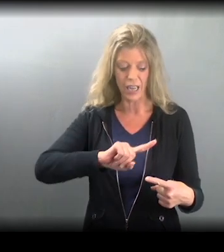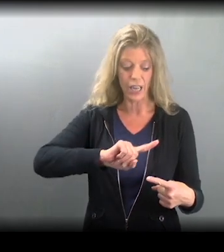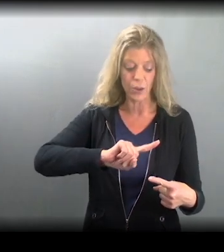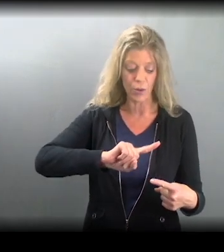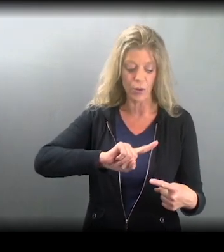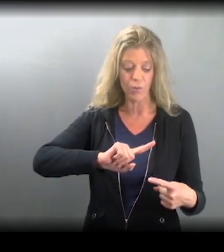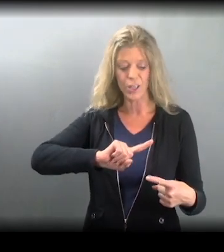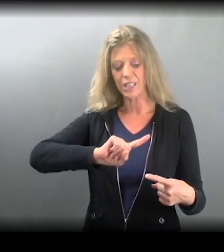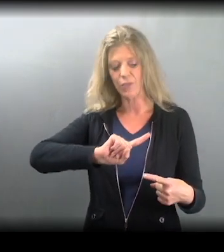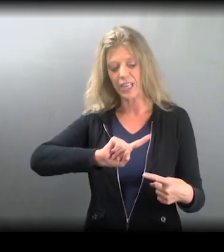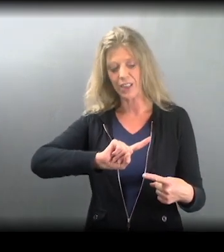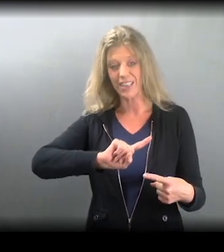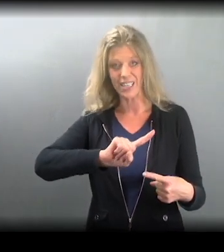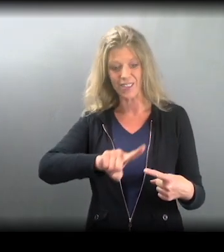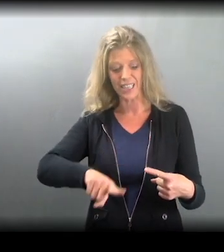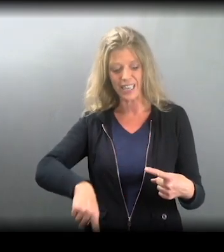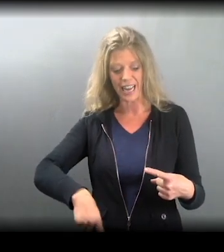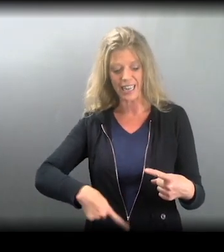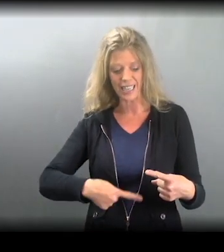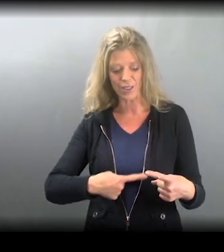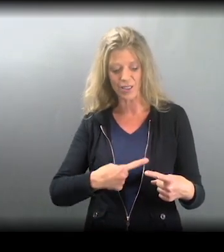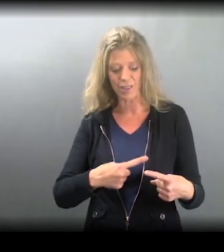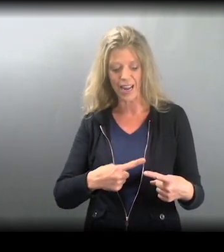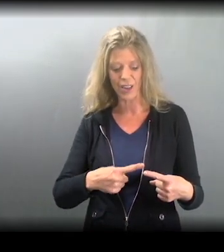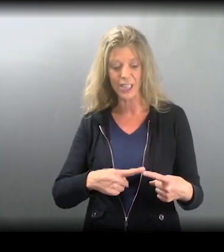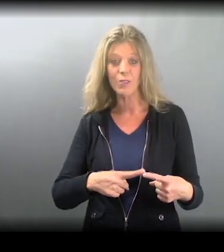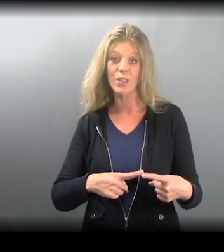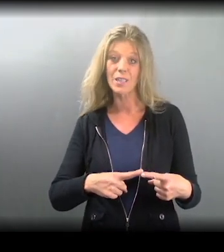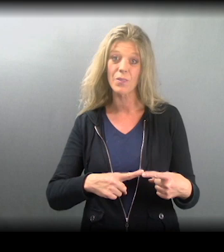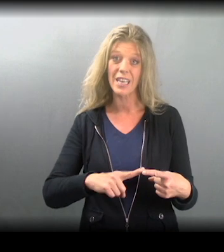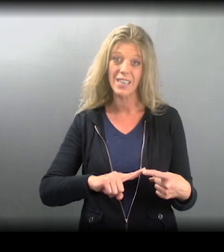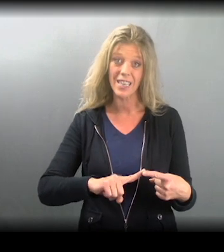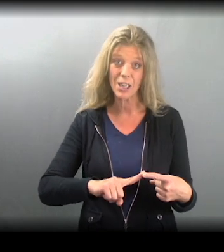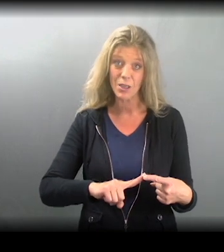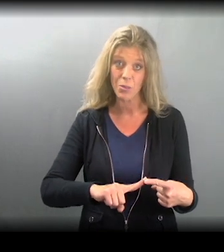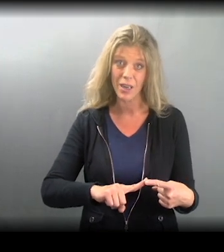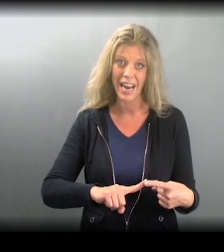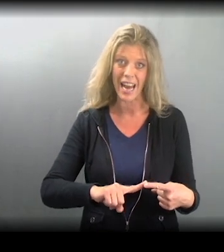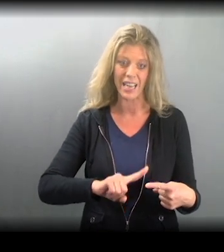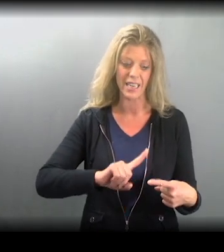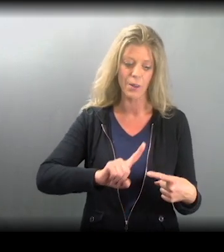Your first finger on your lead hand goes around your first finger on your support hand.